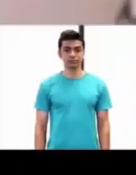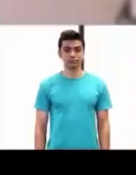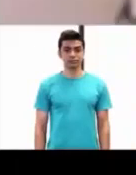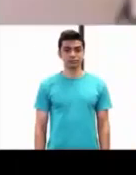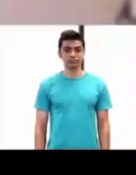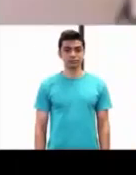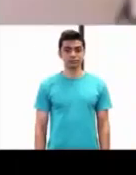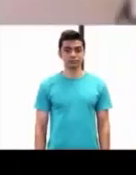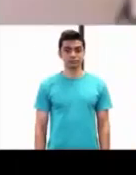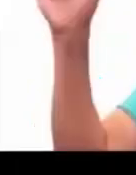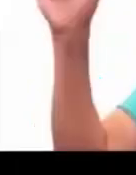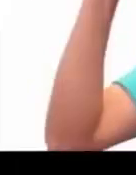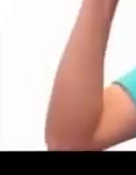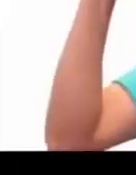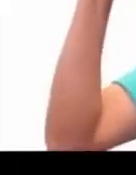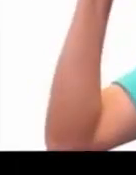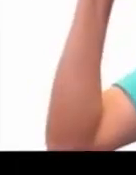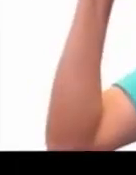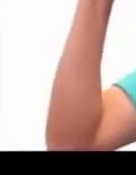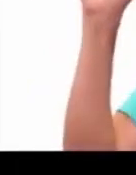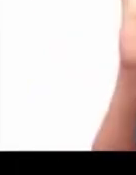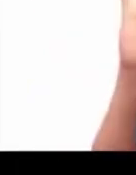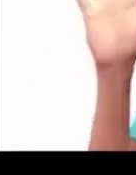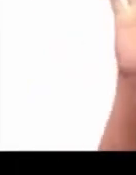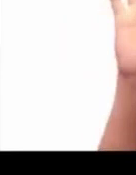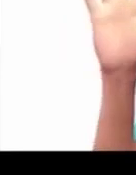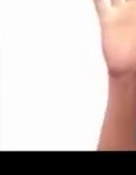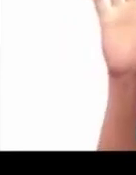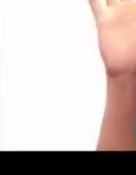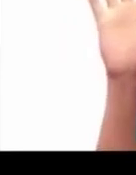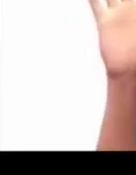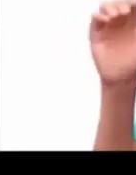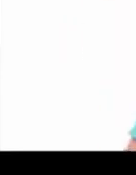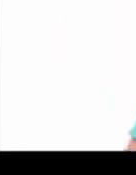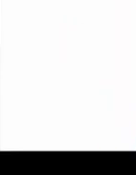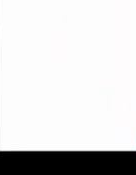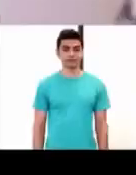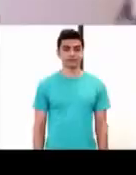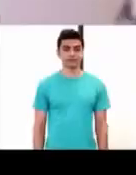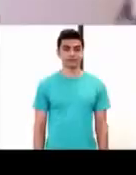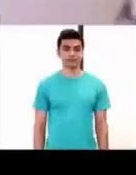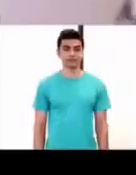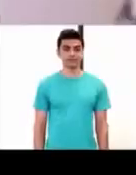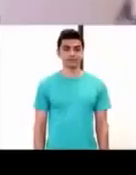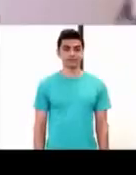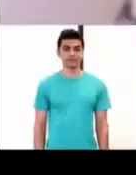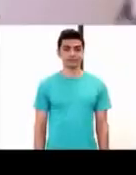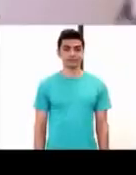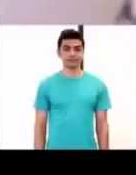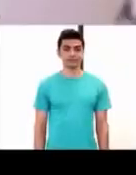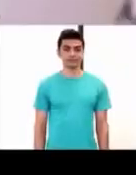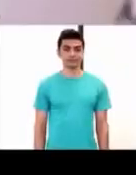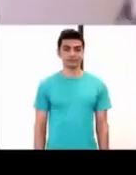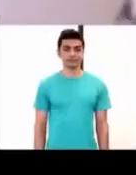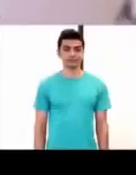Now, he asks, what is -- he signs, what is the weather. Alexa is answering the weather in New York is 96 degrees or whatever. So proving sometimes